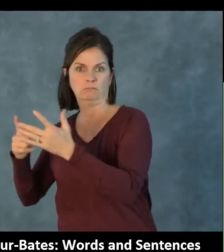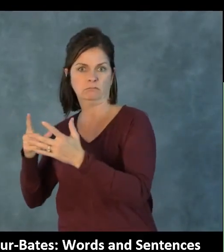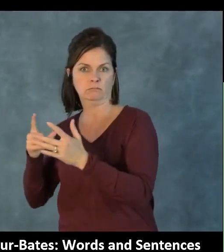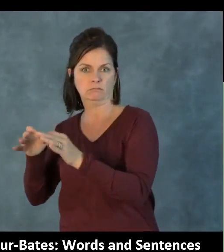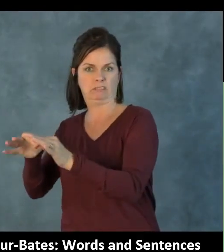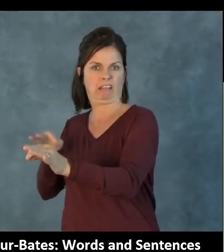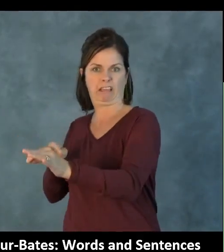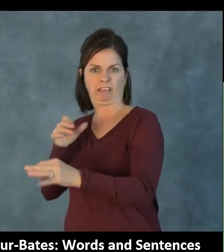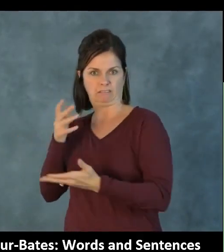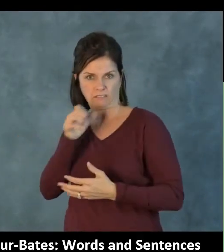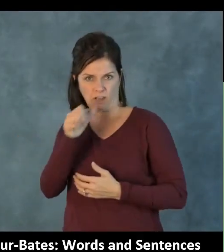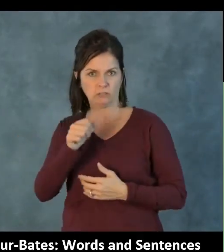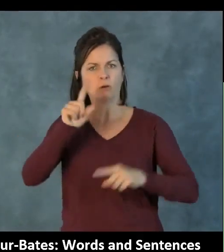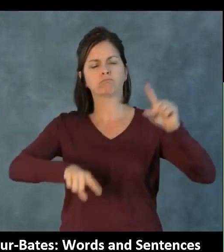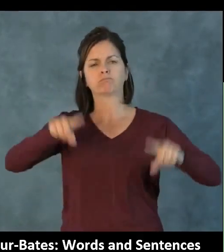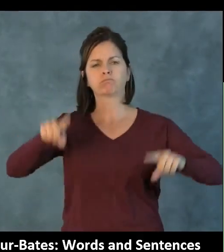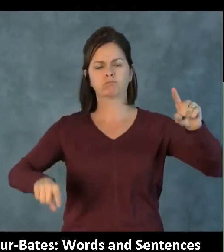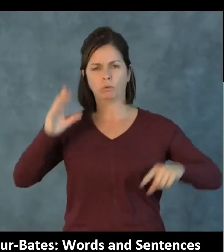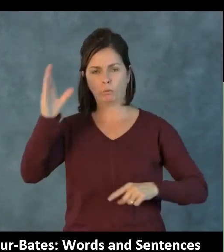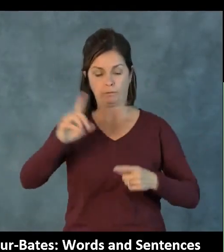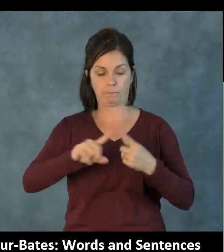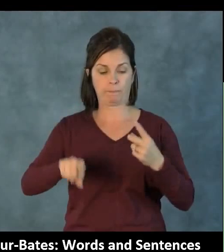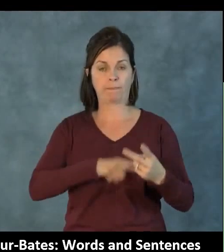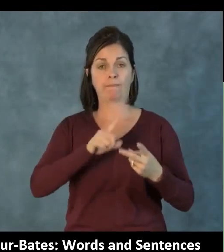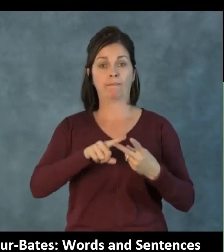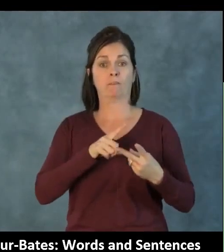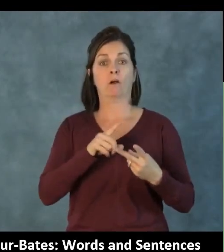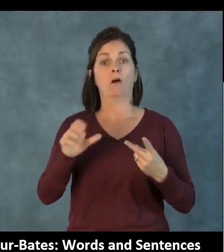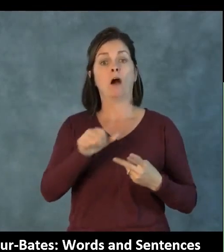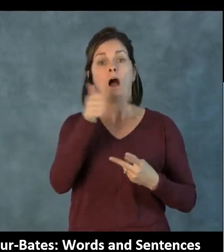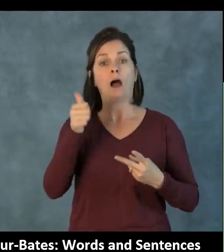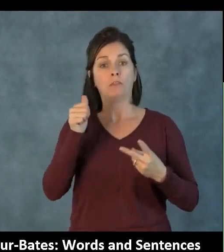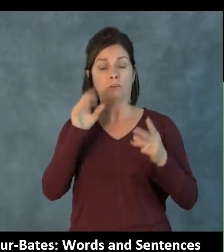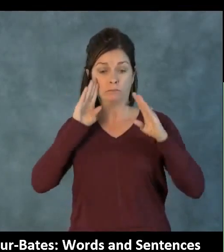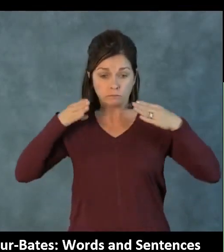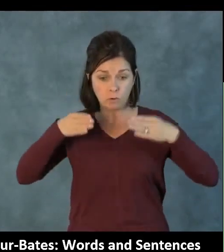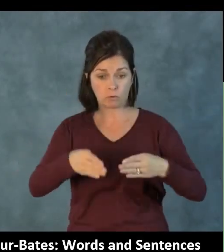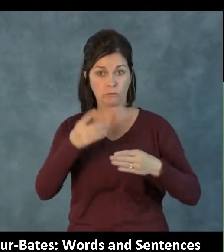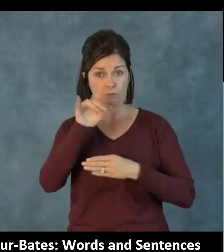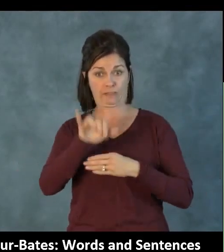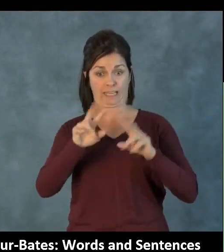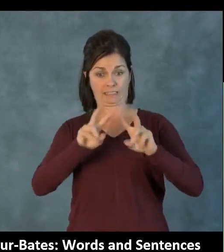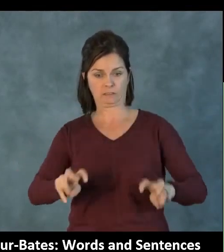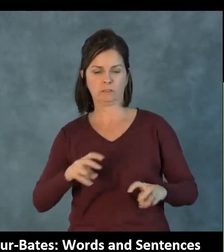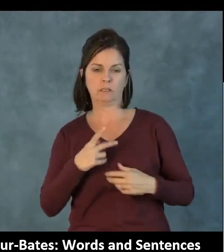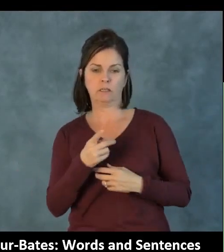Another thing you're going to want to look at on this assessment is the child's use of single words